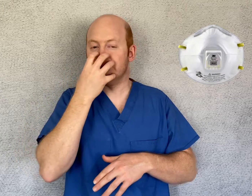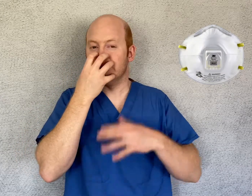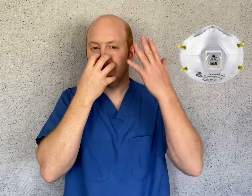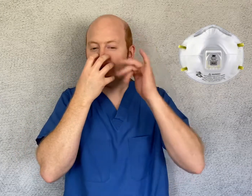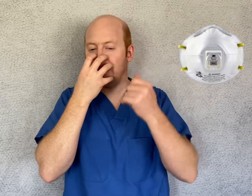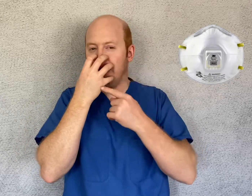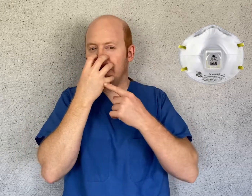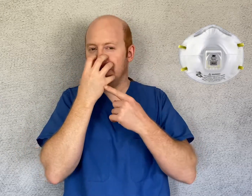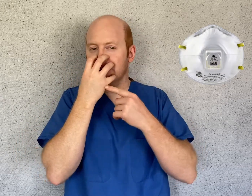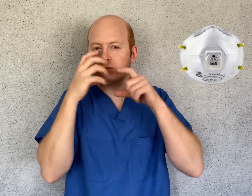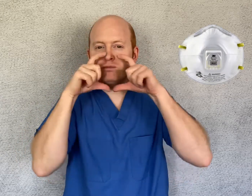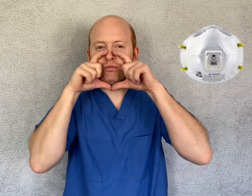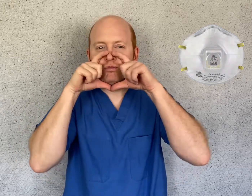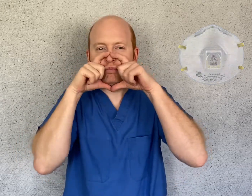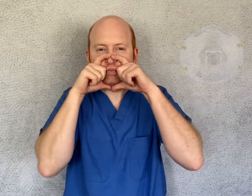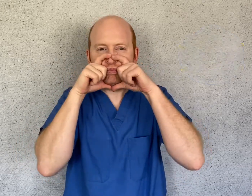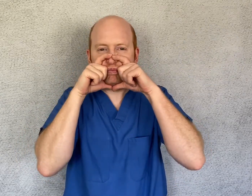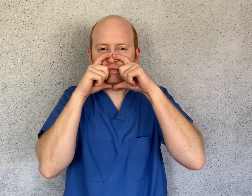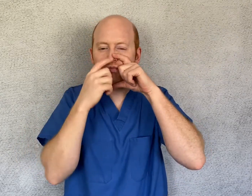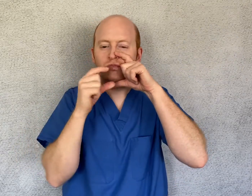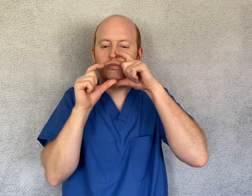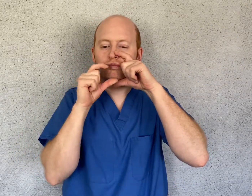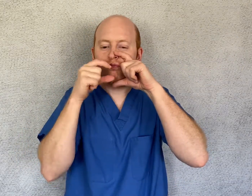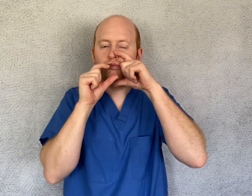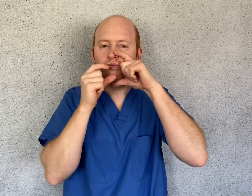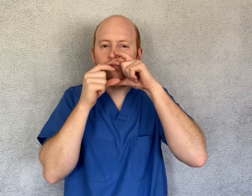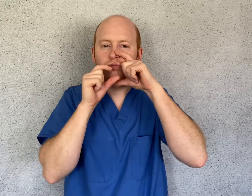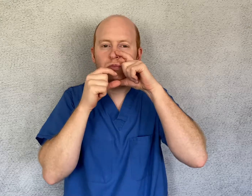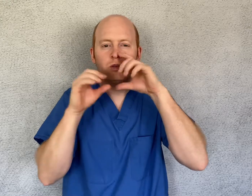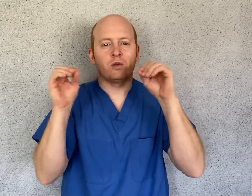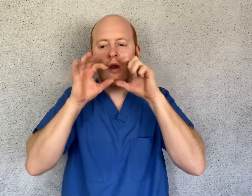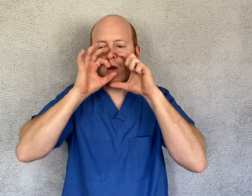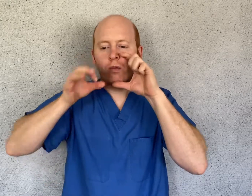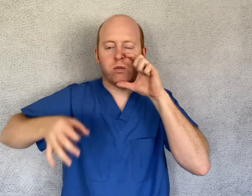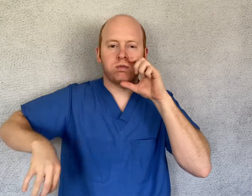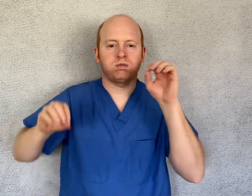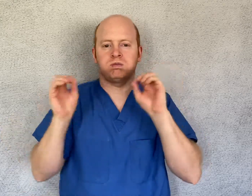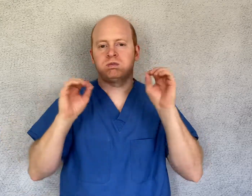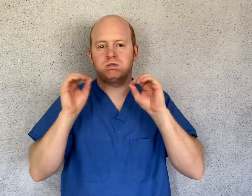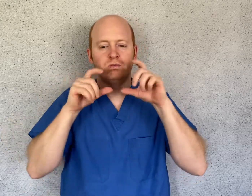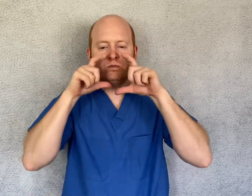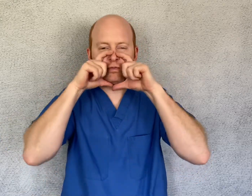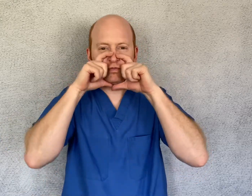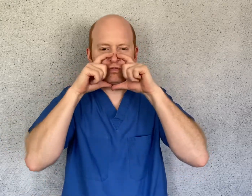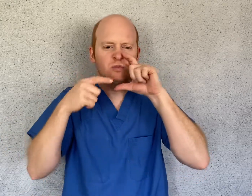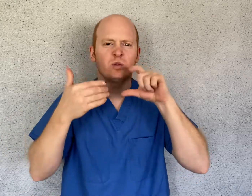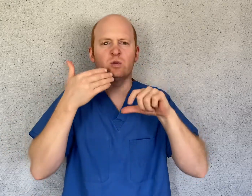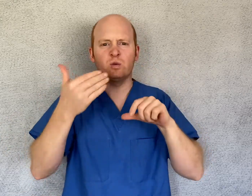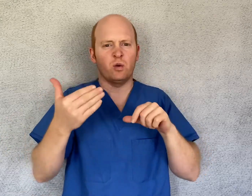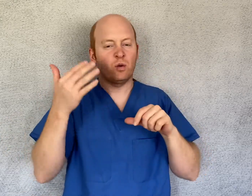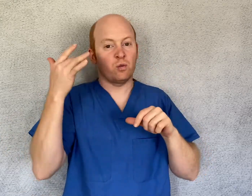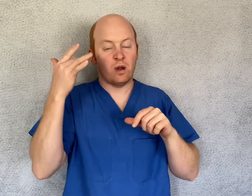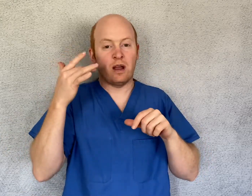They are tight-fitting and form a seal over the nose and mouth. Some of them have a valve on the mask, but they do not have tubes attached.